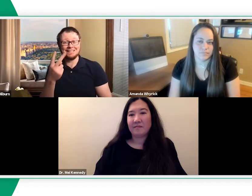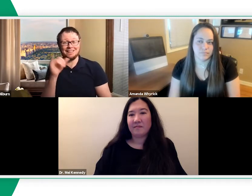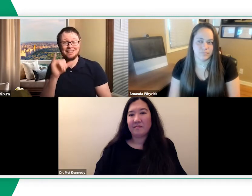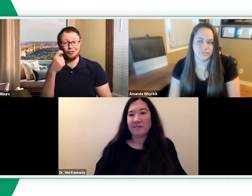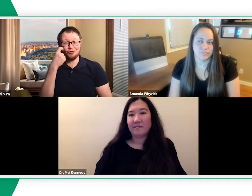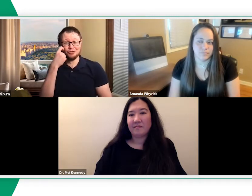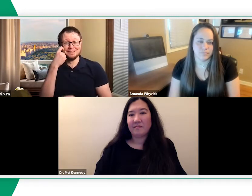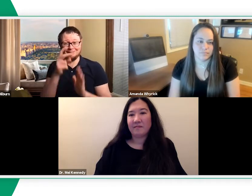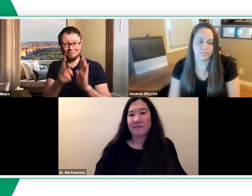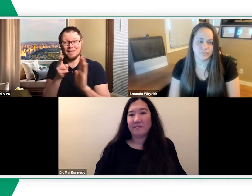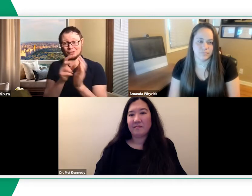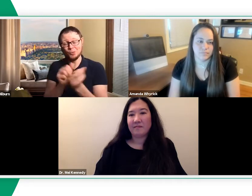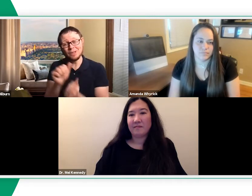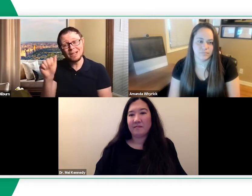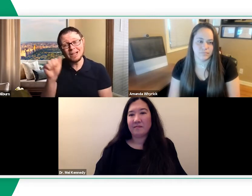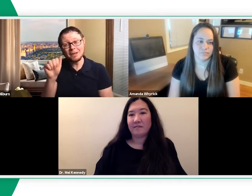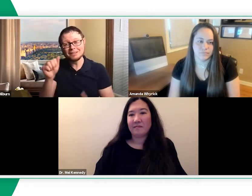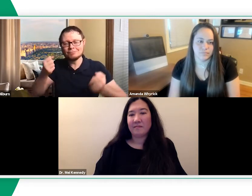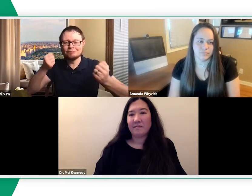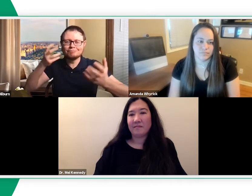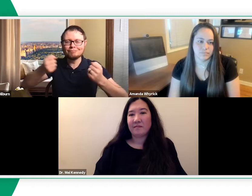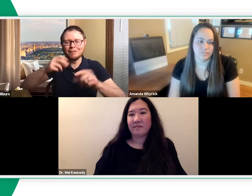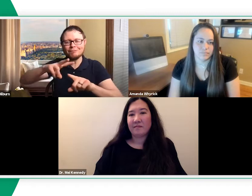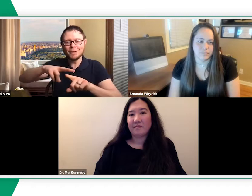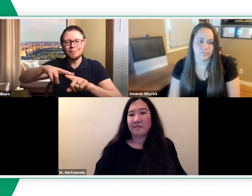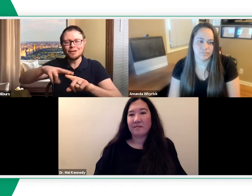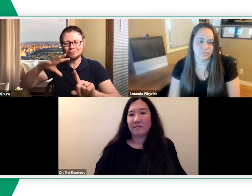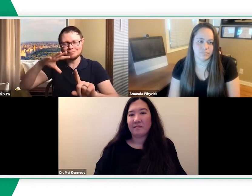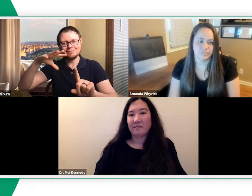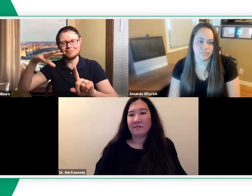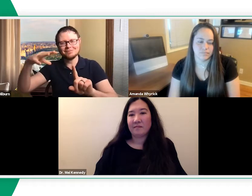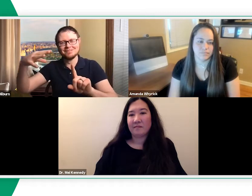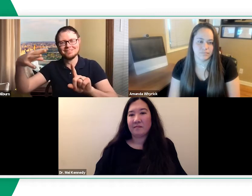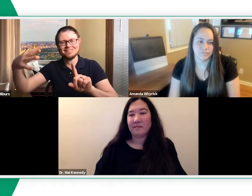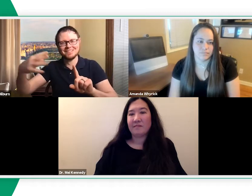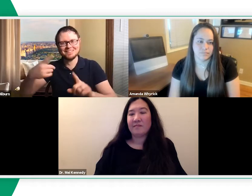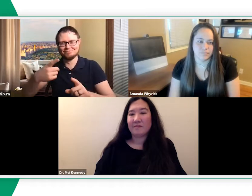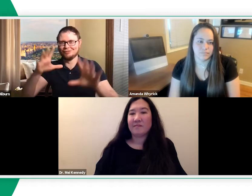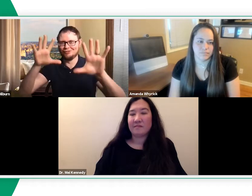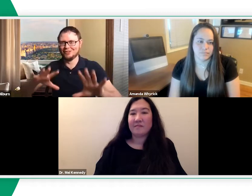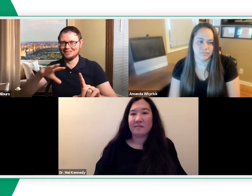One con would be: The video that you just saw with Amanda signing the vocabulary, we